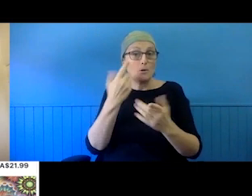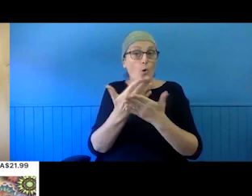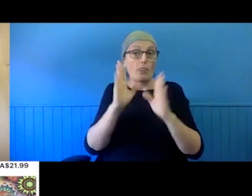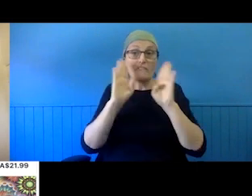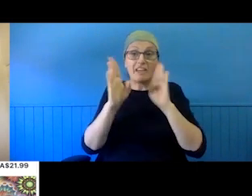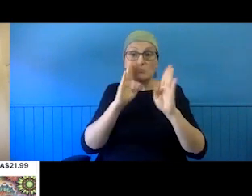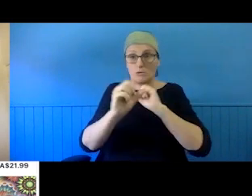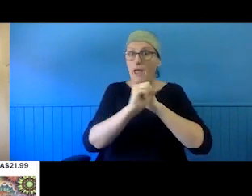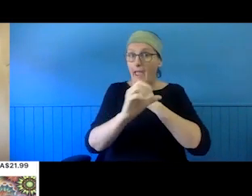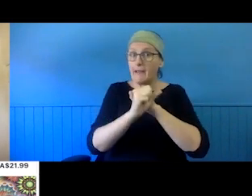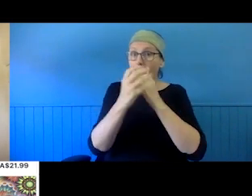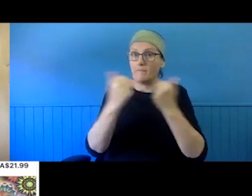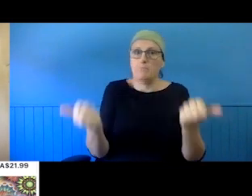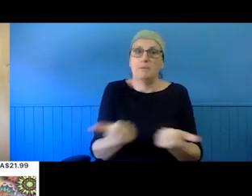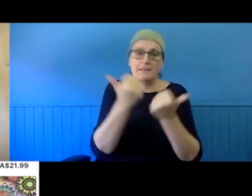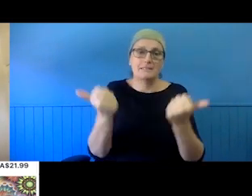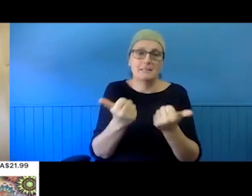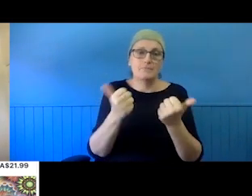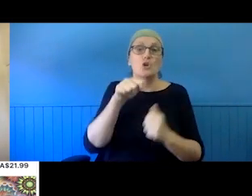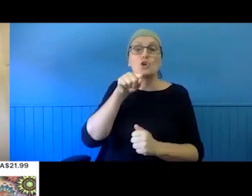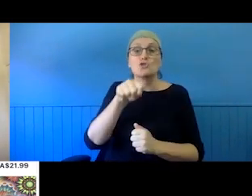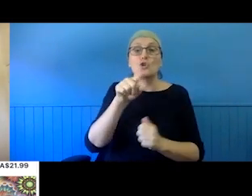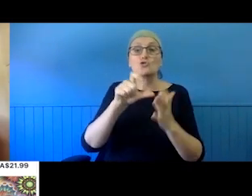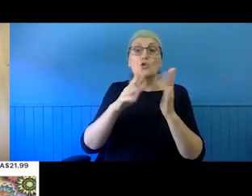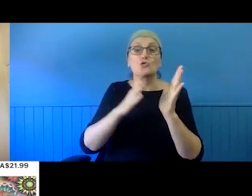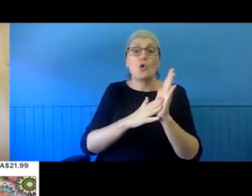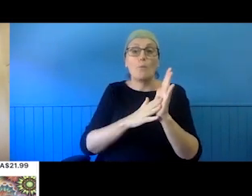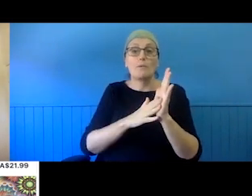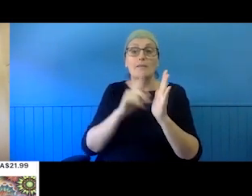that.comes do is they get funding so they can operate for a period of